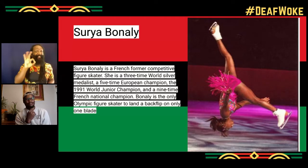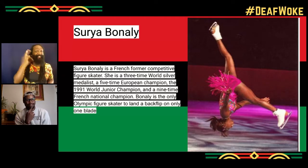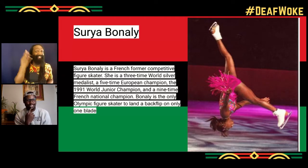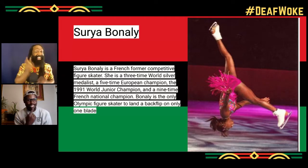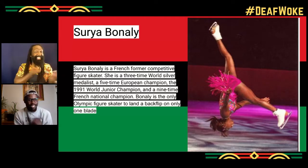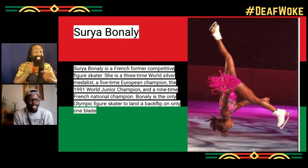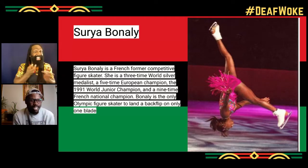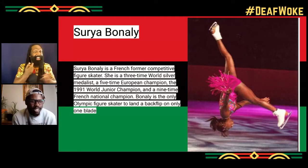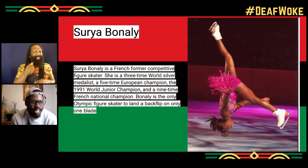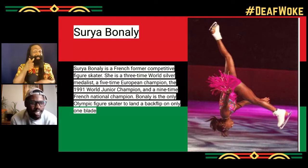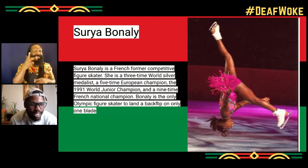Oh, mmh.